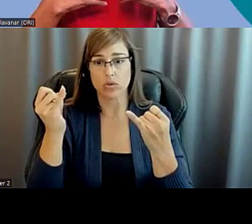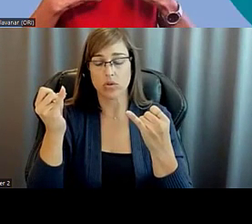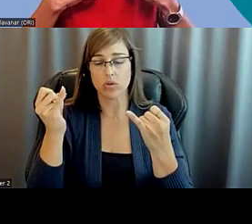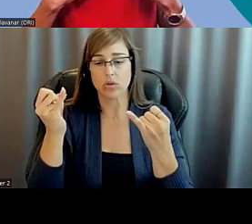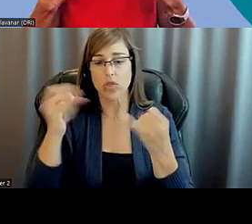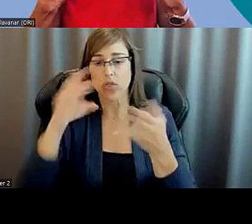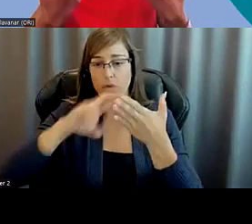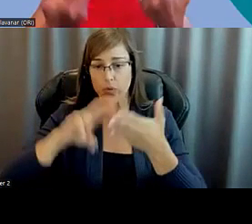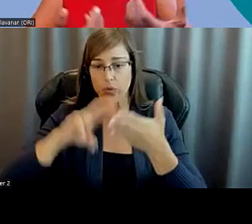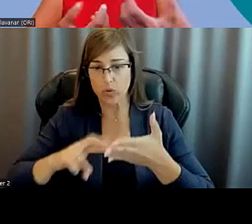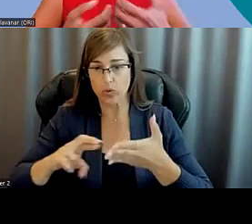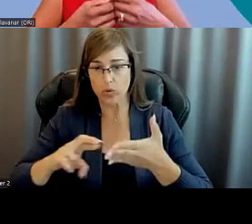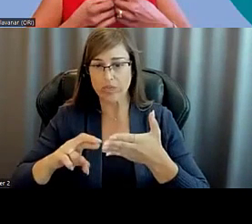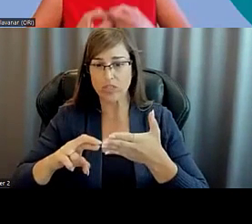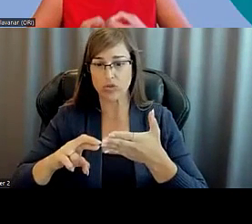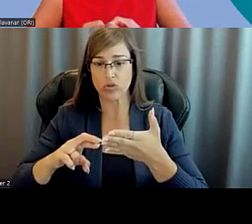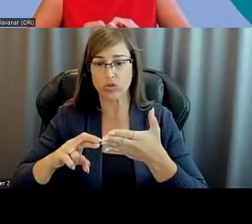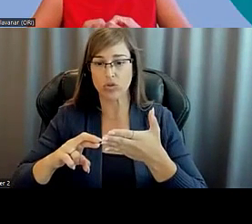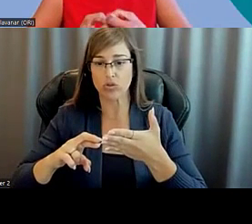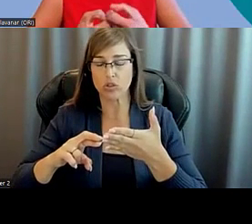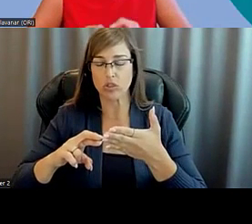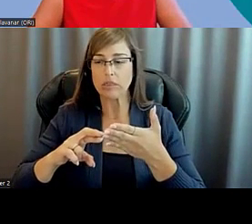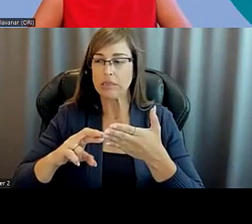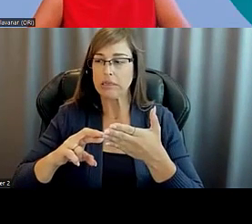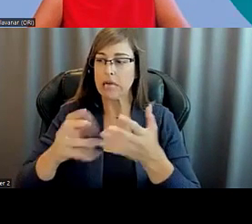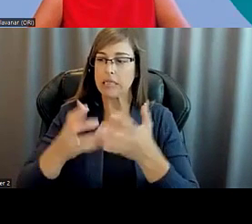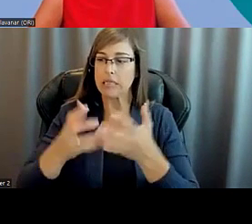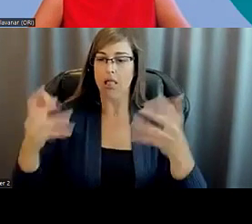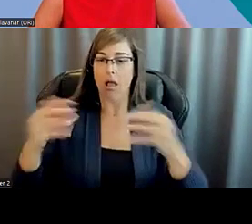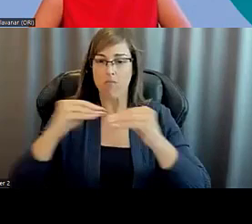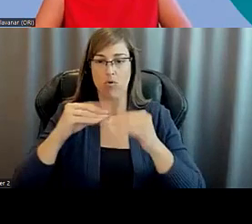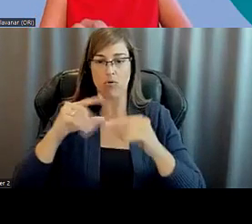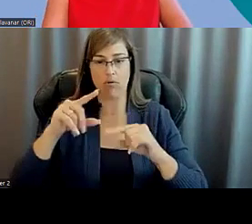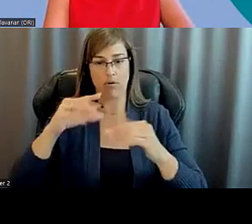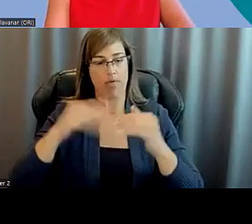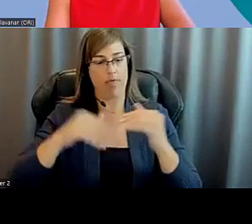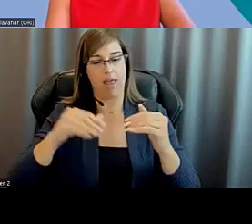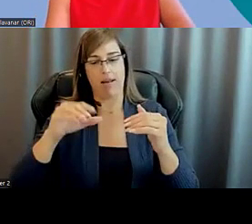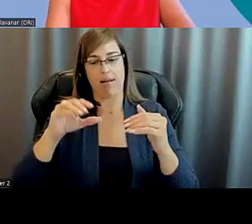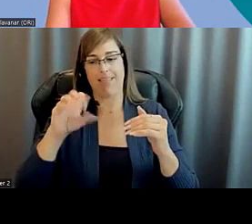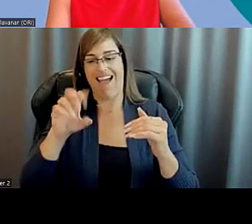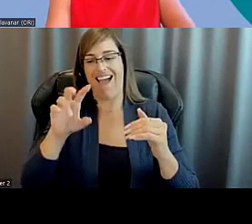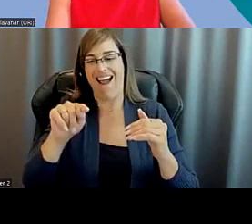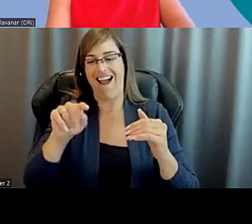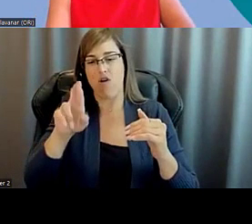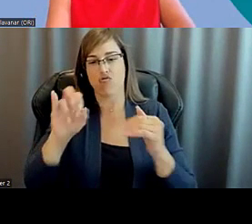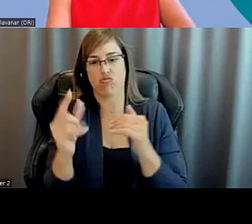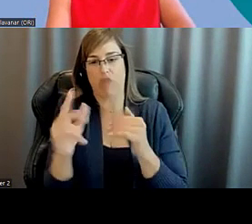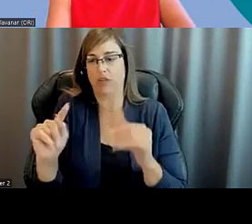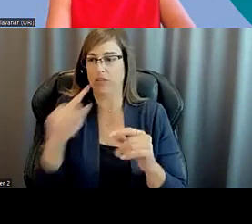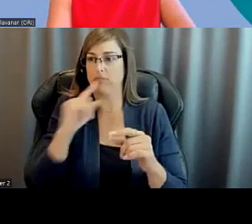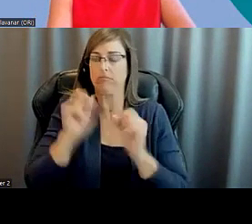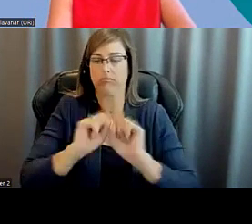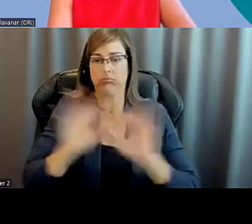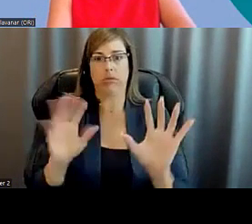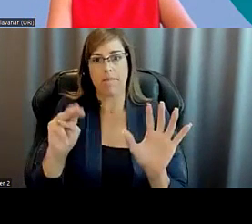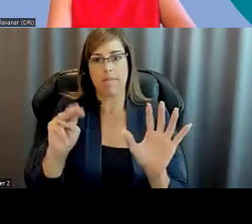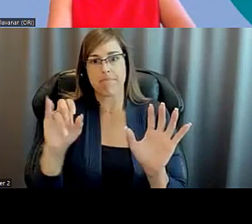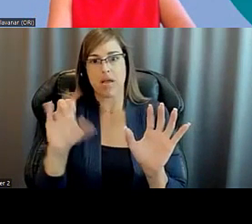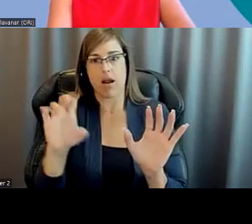is much more than the outright misconduct, and some of the questions that come to office,